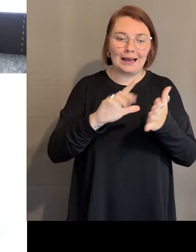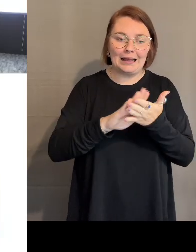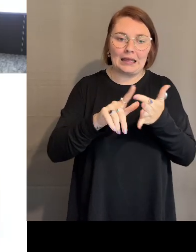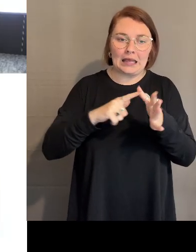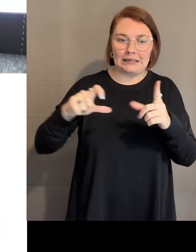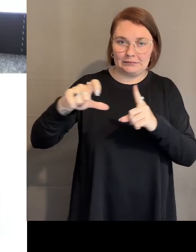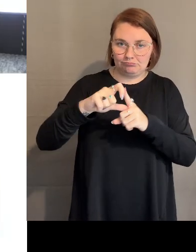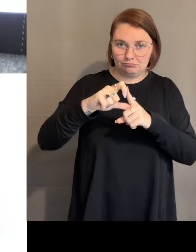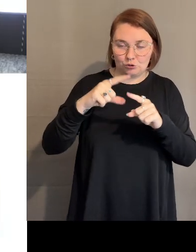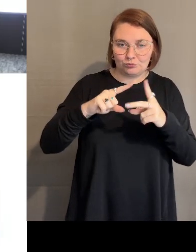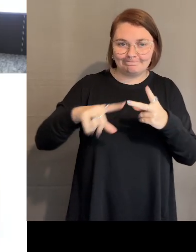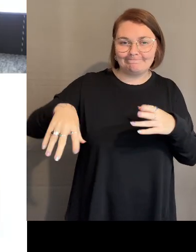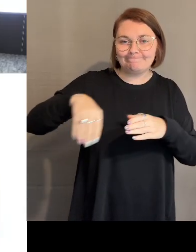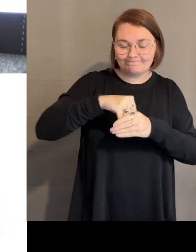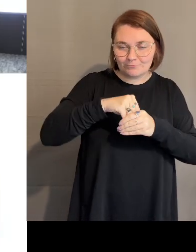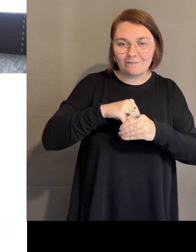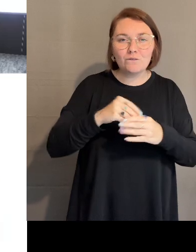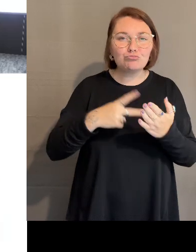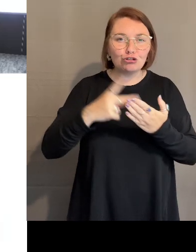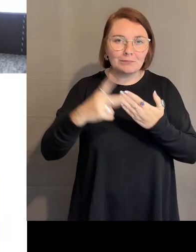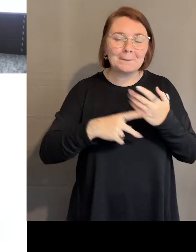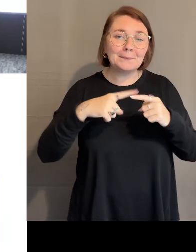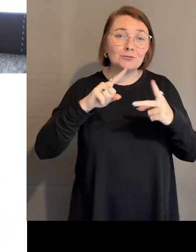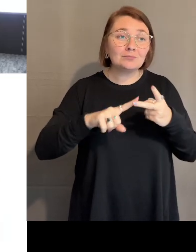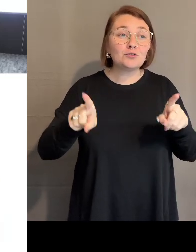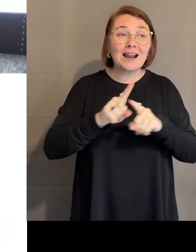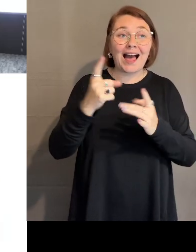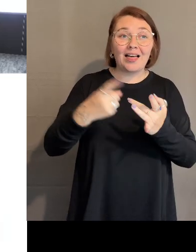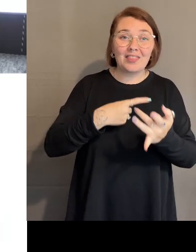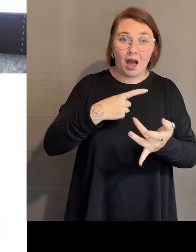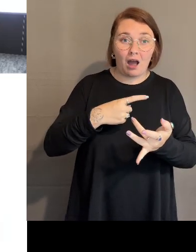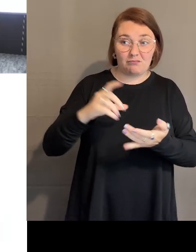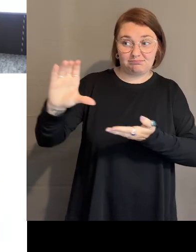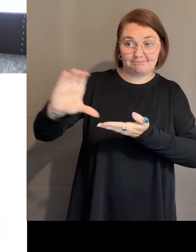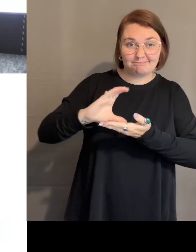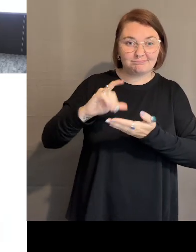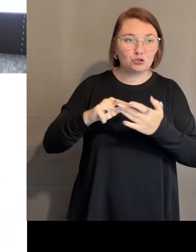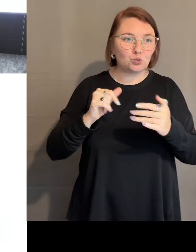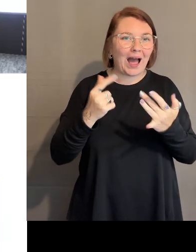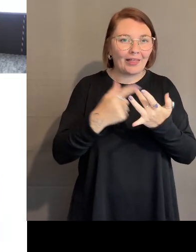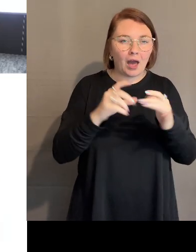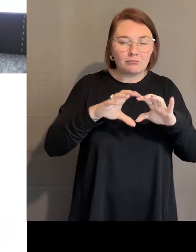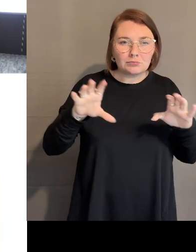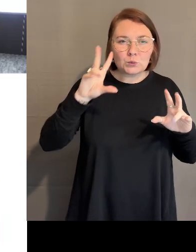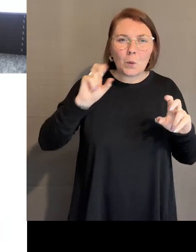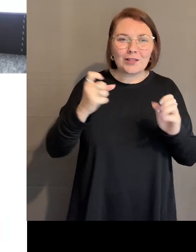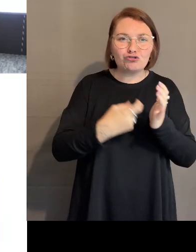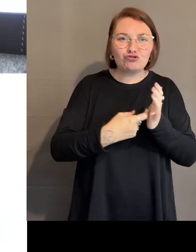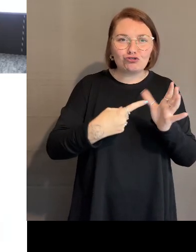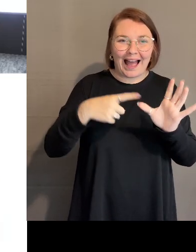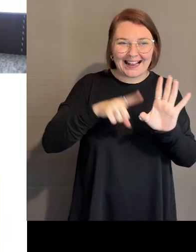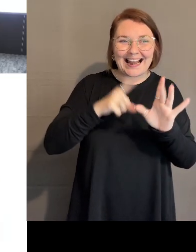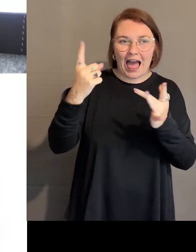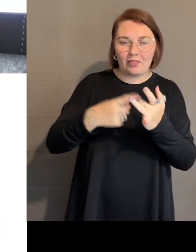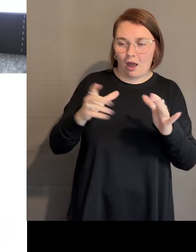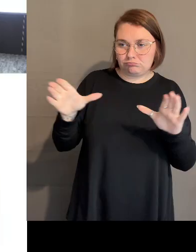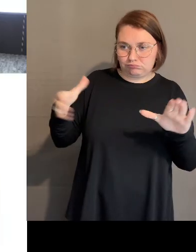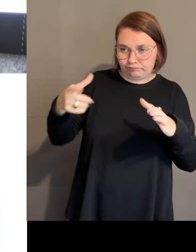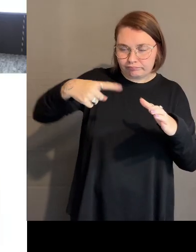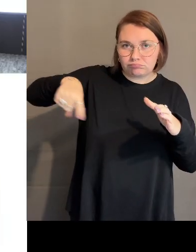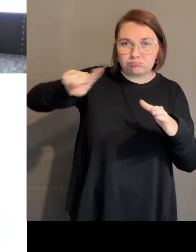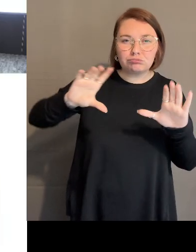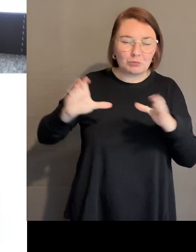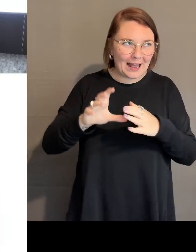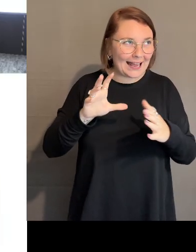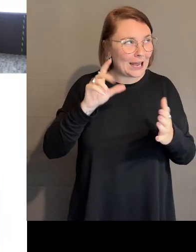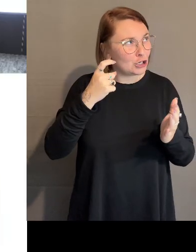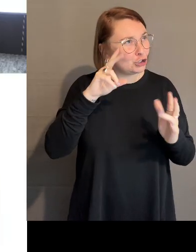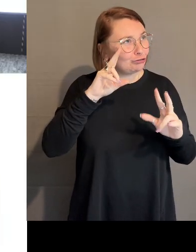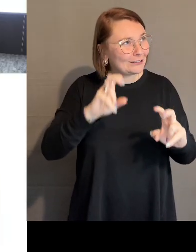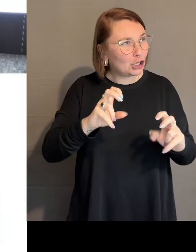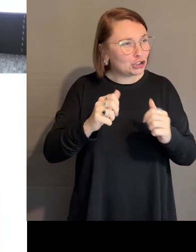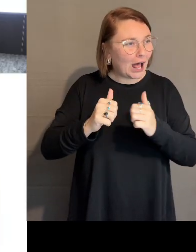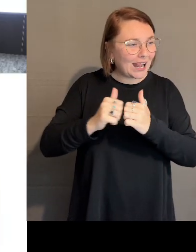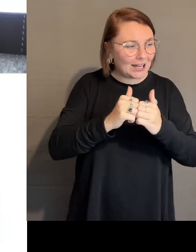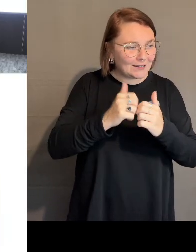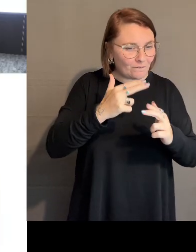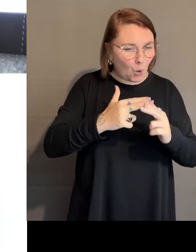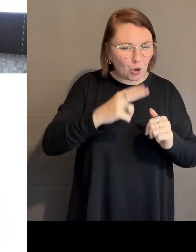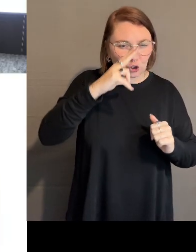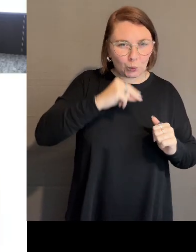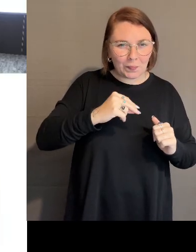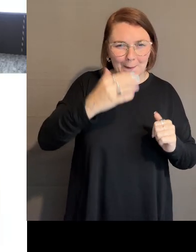Who were involved in this, but also another grant that a few of us sit across, which is called RAY, which is… I'll remember this, the Research Alliance for Youth Mental Health.